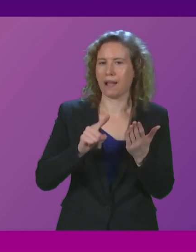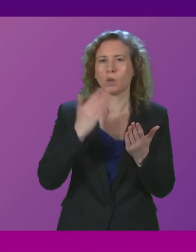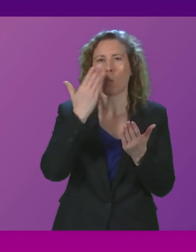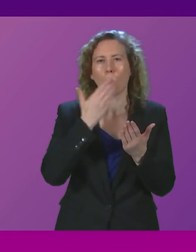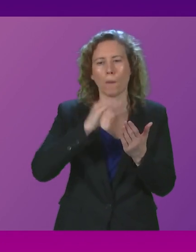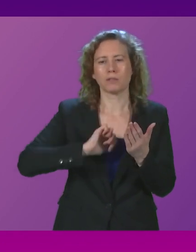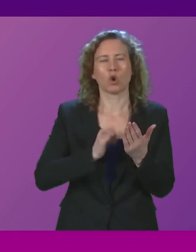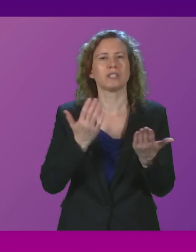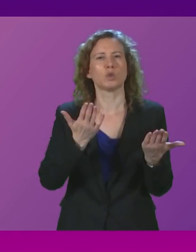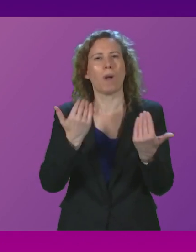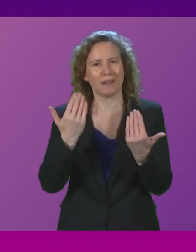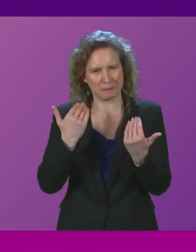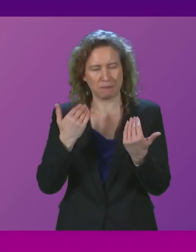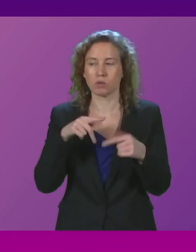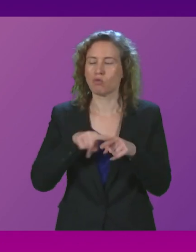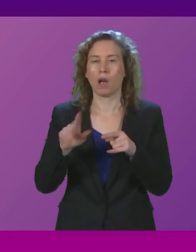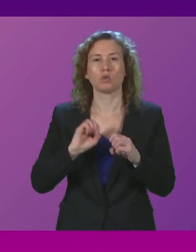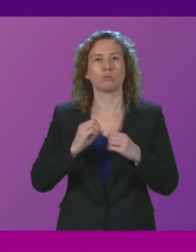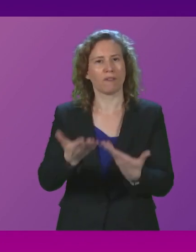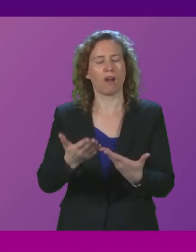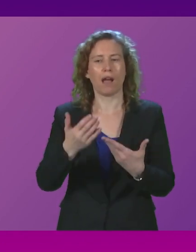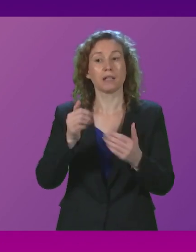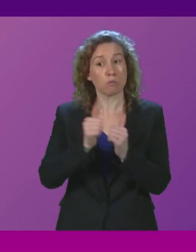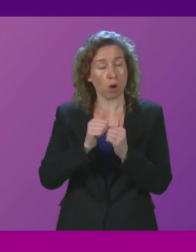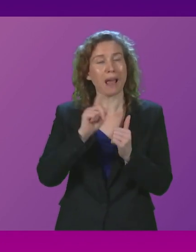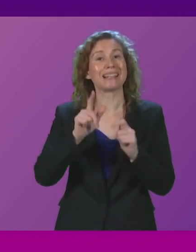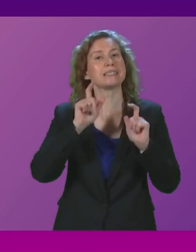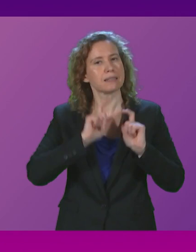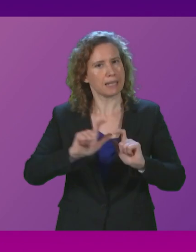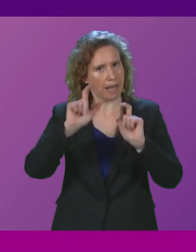to ensure that we can provide appropriate and sustainable longer-term support to those